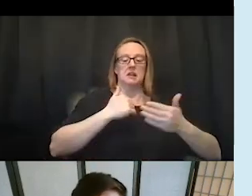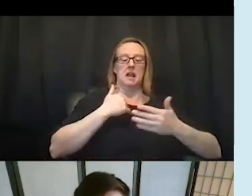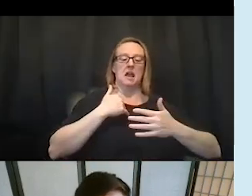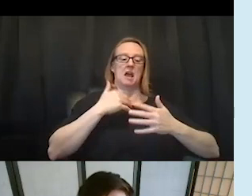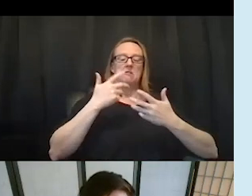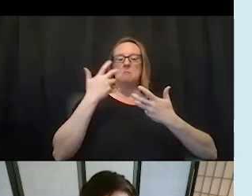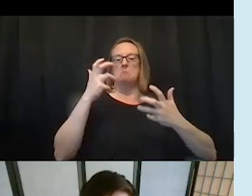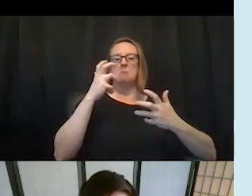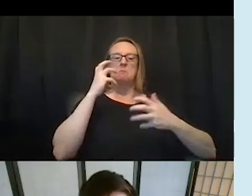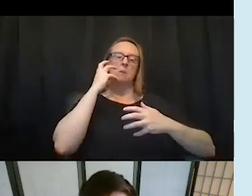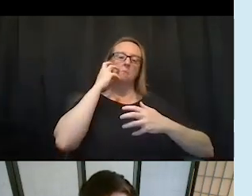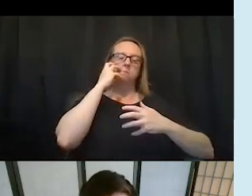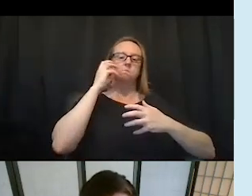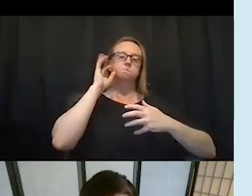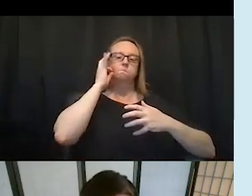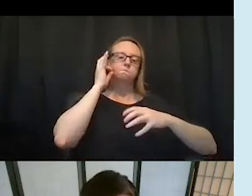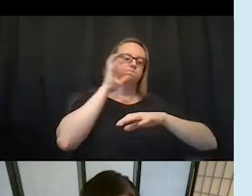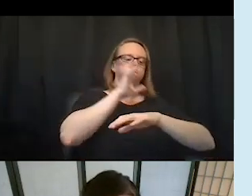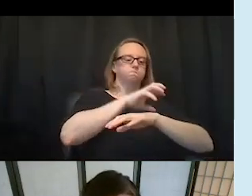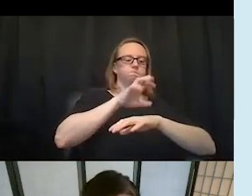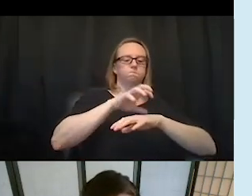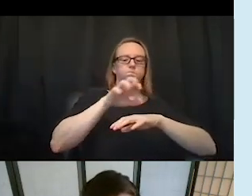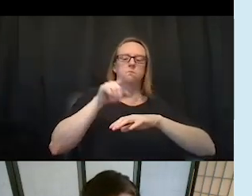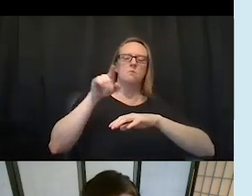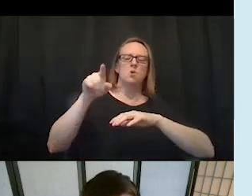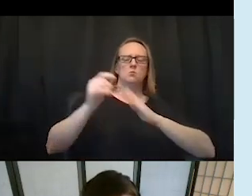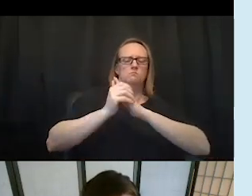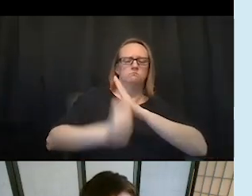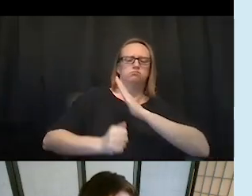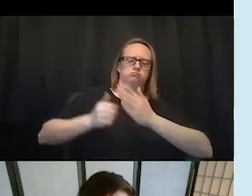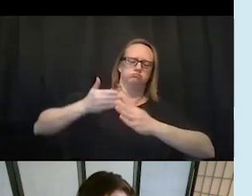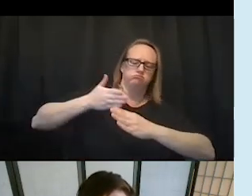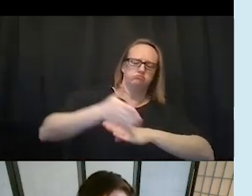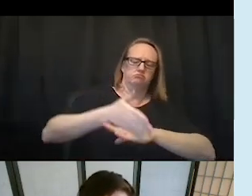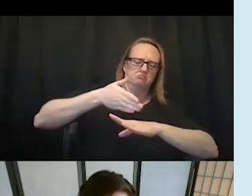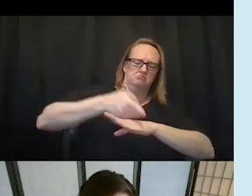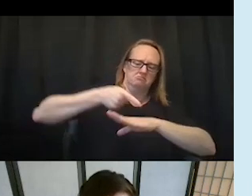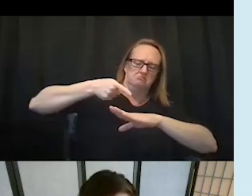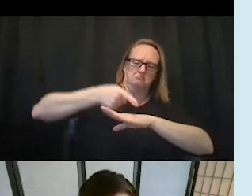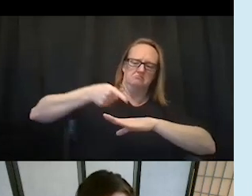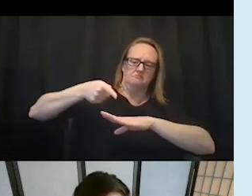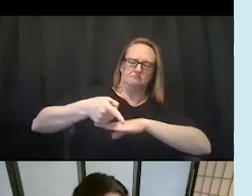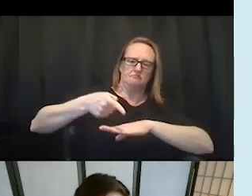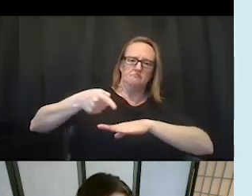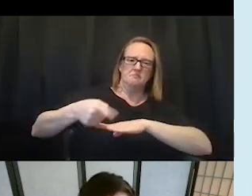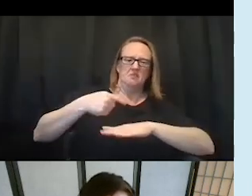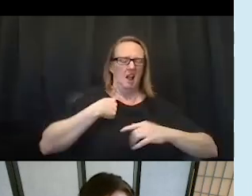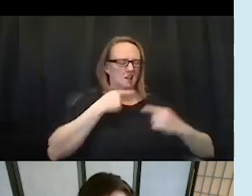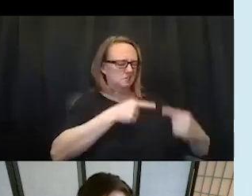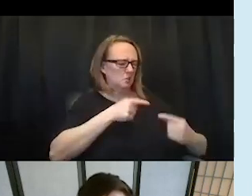while you deftly handle honed knives thick onion slices. I struggle with a descriptor. I mix too